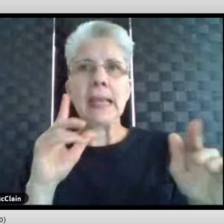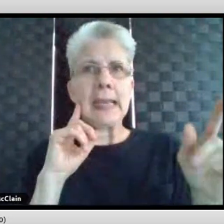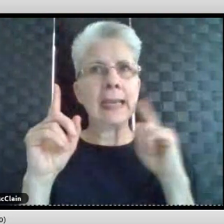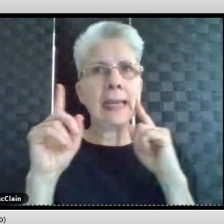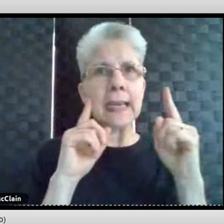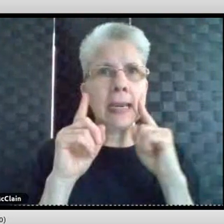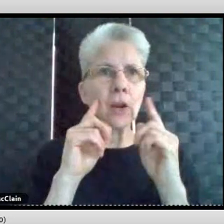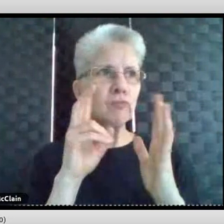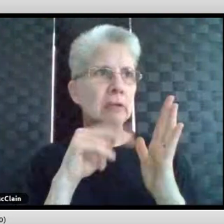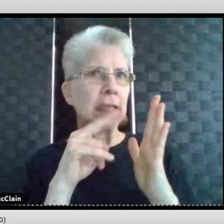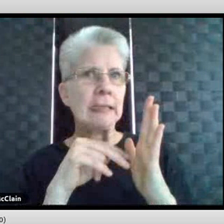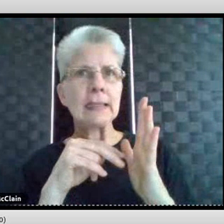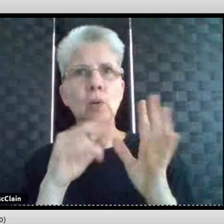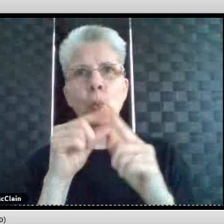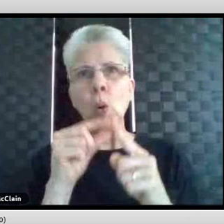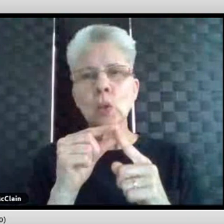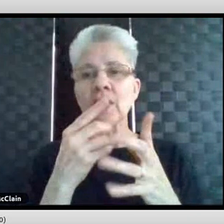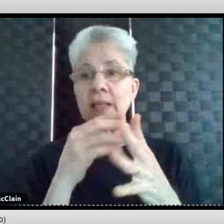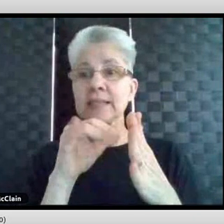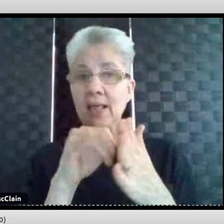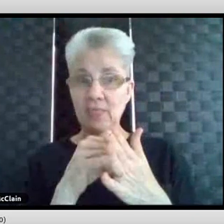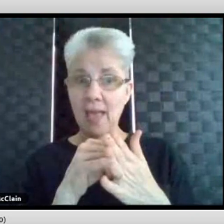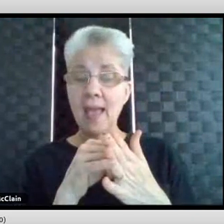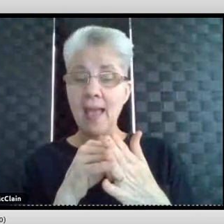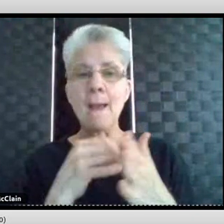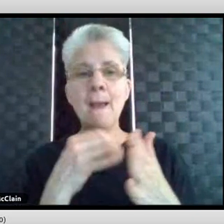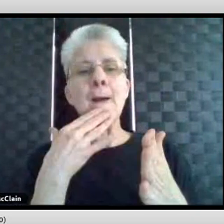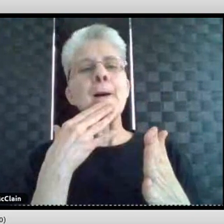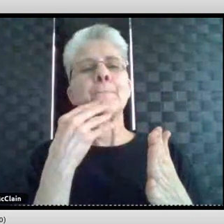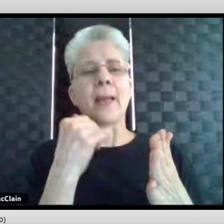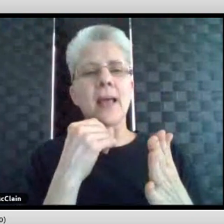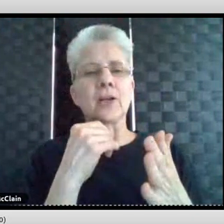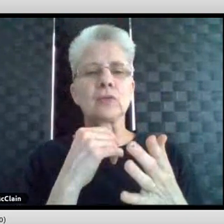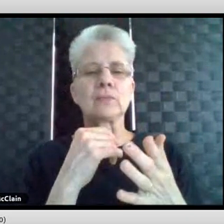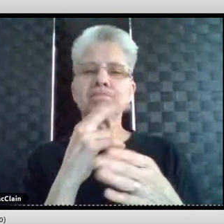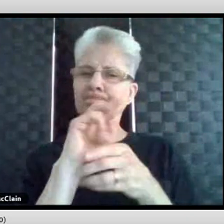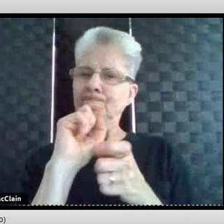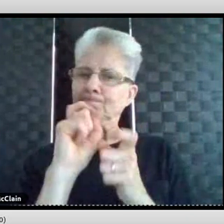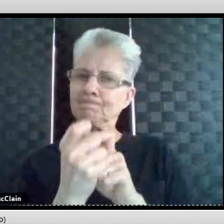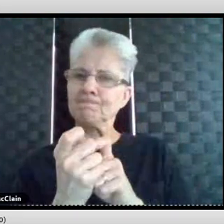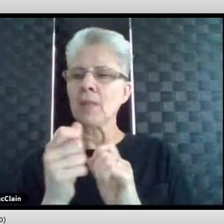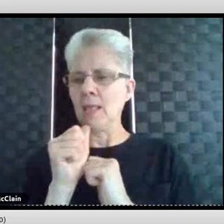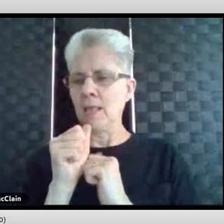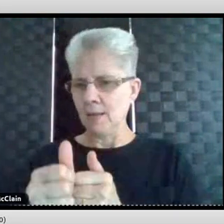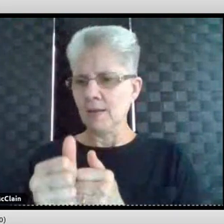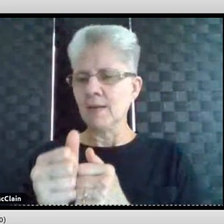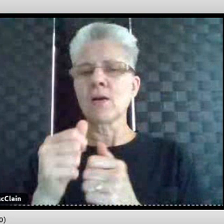reading and words and things like that, the better adjusted they are to reading and words and all those kinds of things.